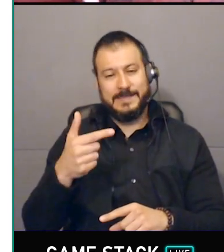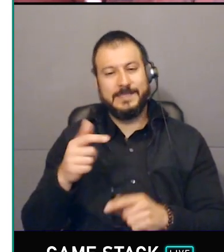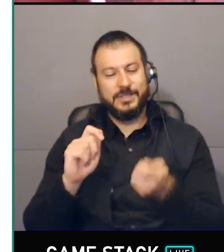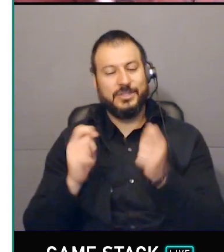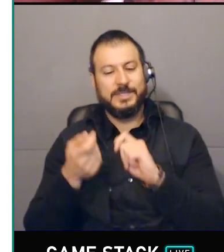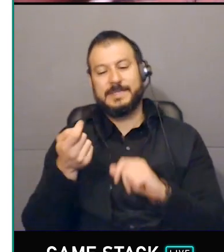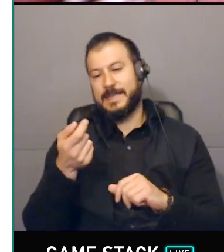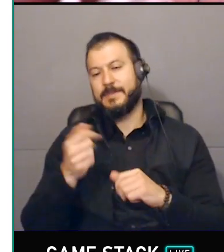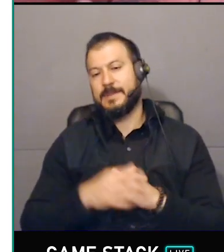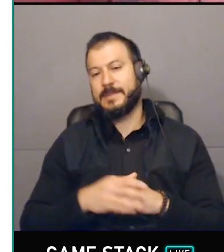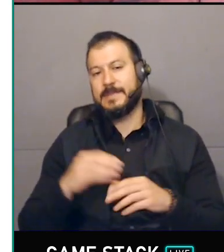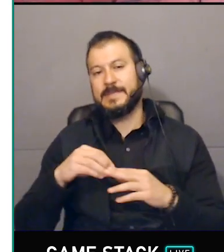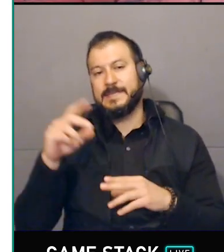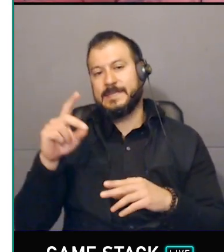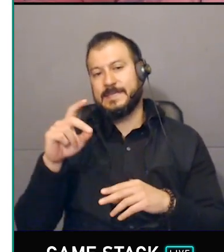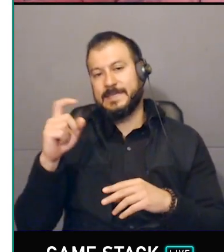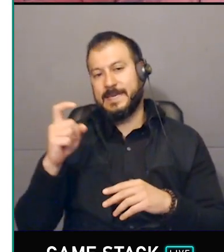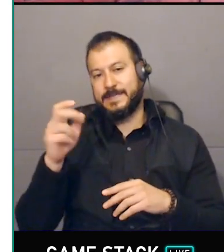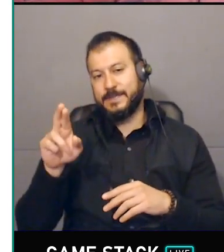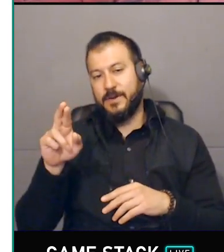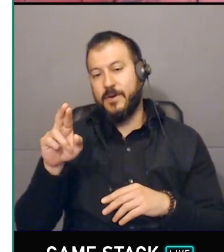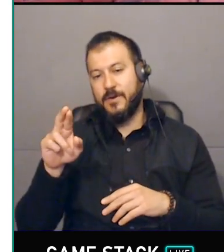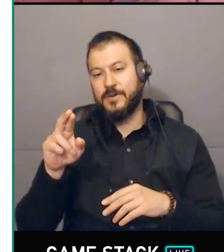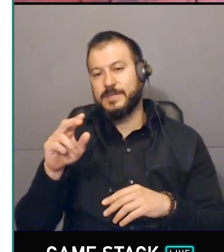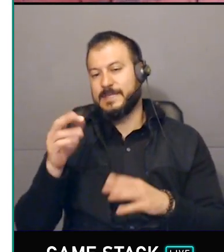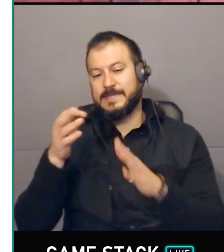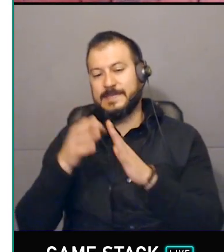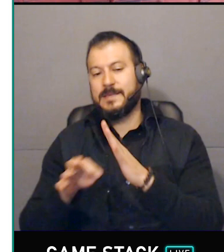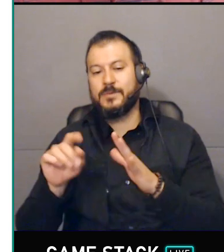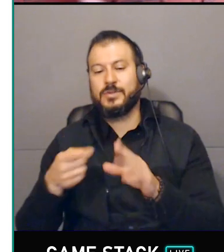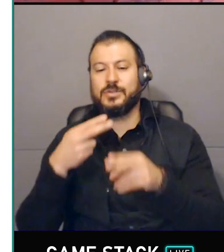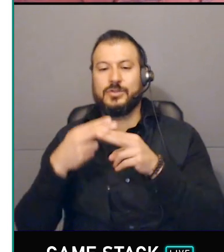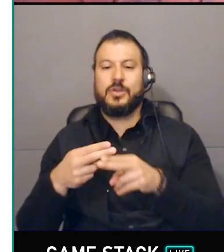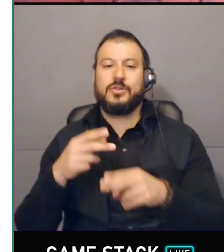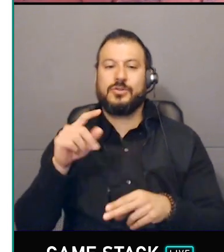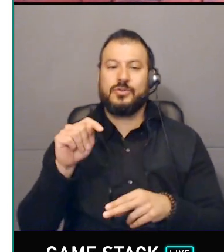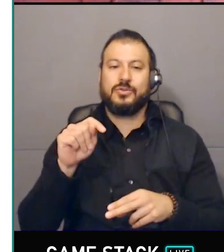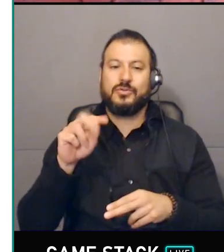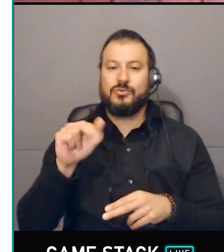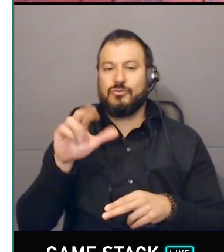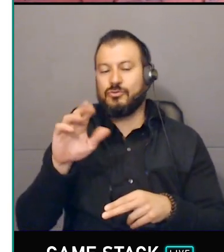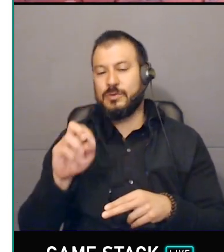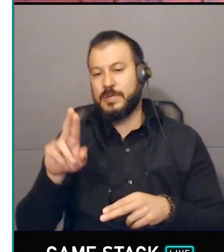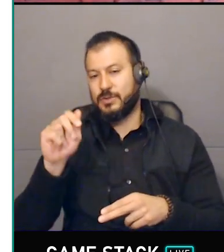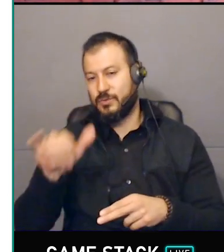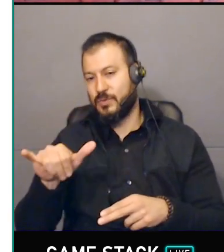and other ray tracing and APIs, it's simple to just call TraceRay to compute the light in any arbitrary direction.